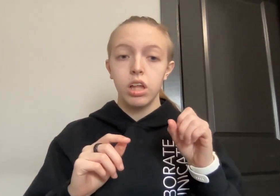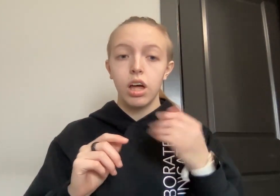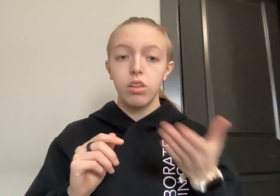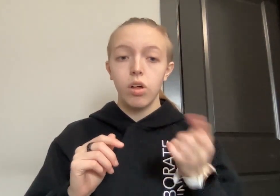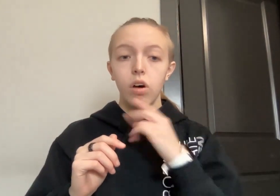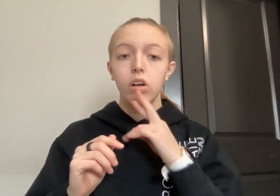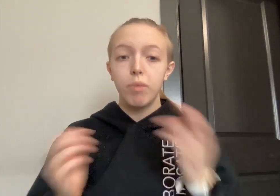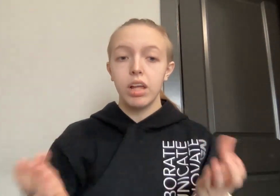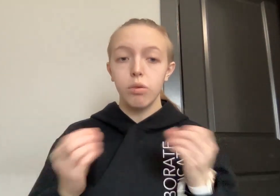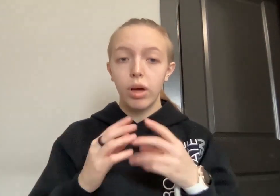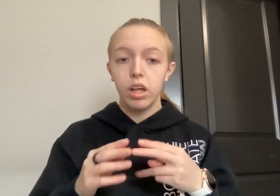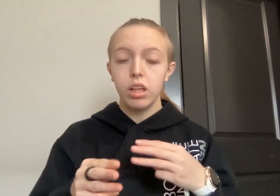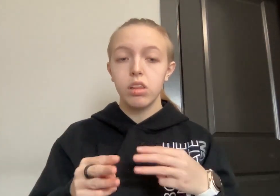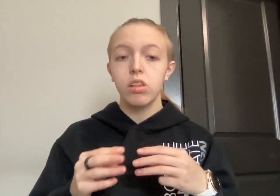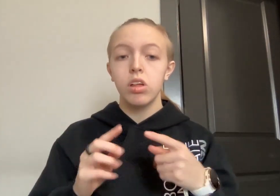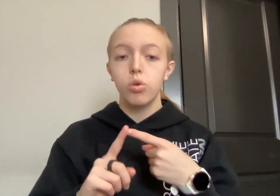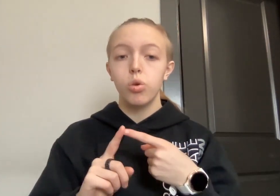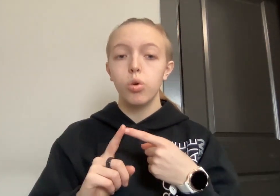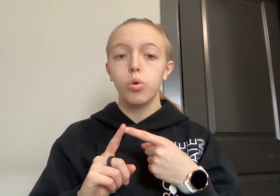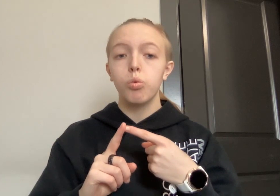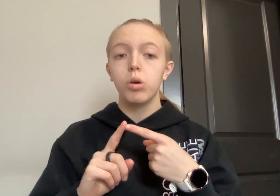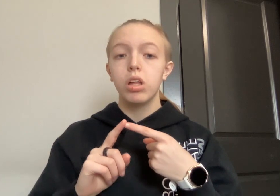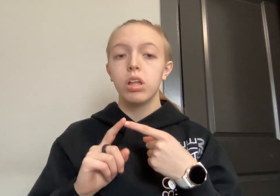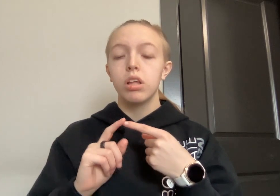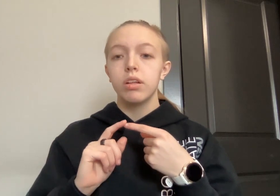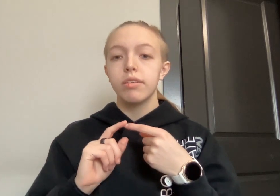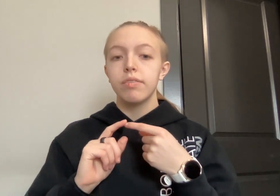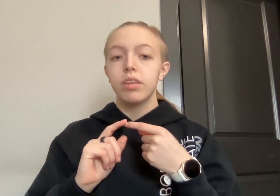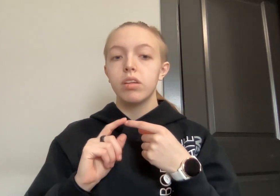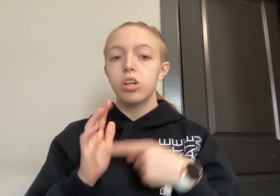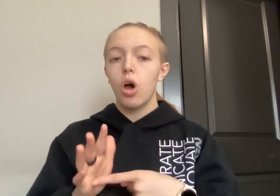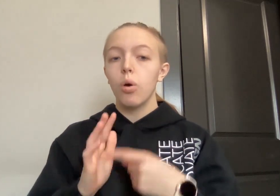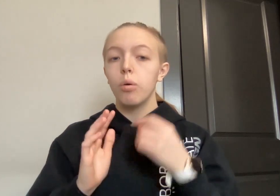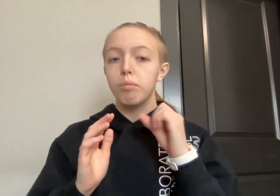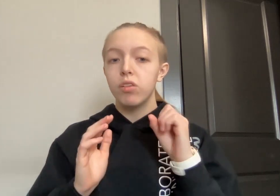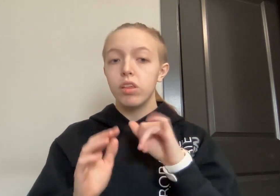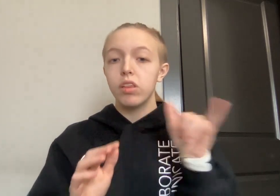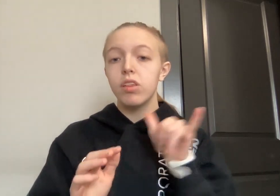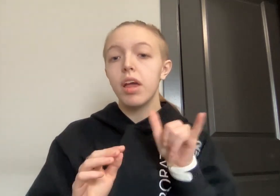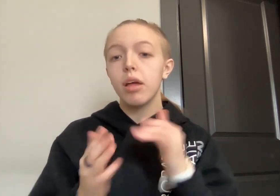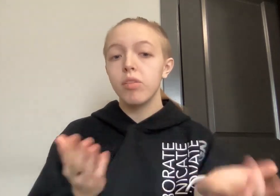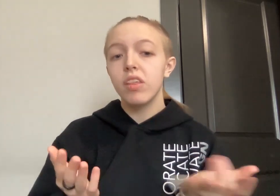as there are many ways to show the same thing